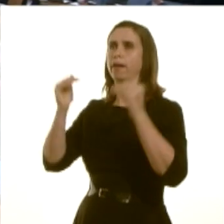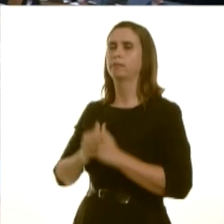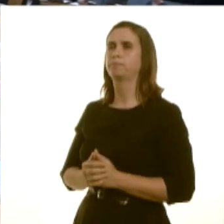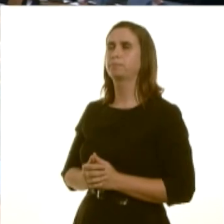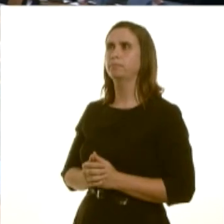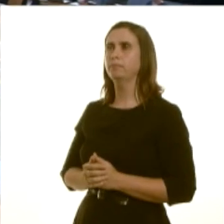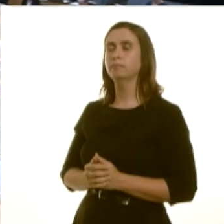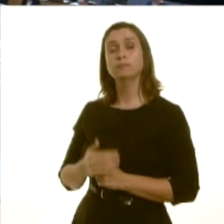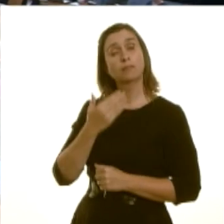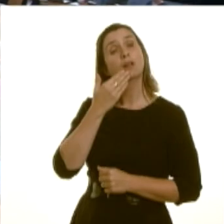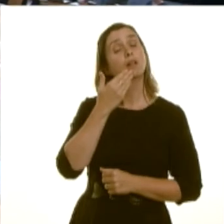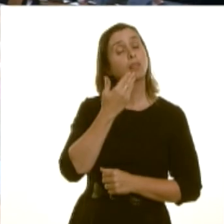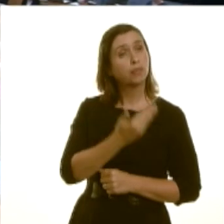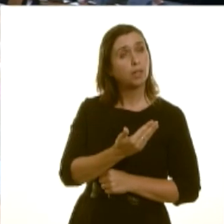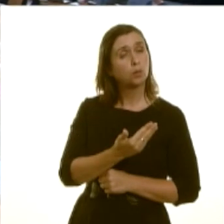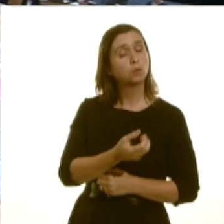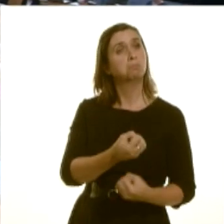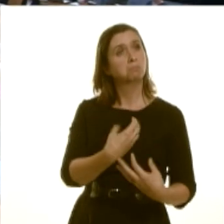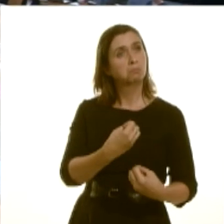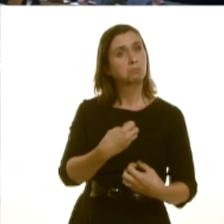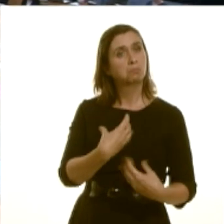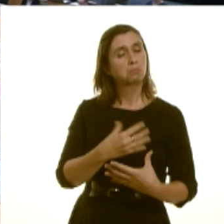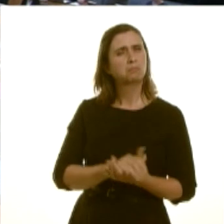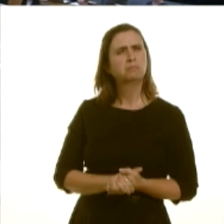First Minister very much for that response. Some contact that I have had with business